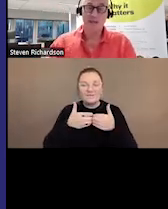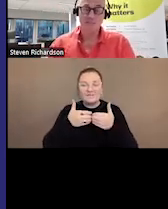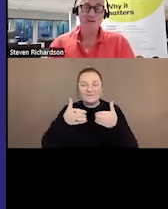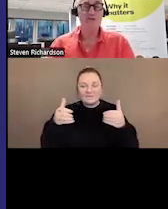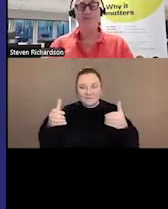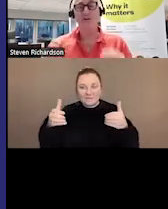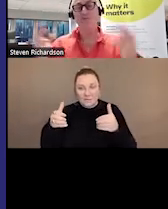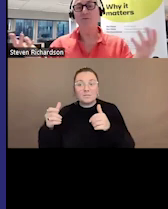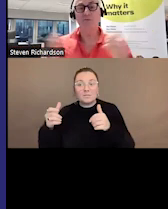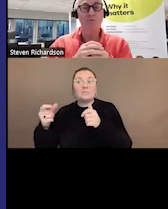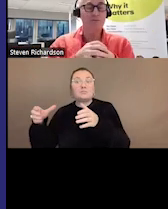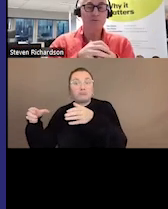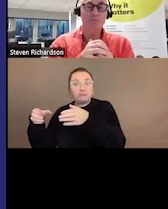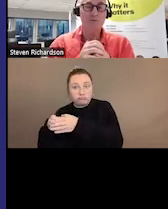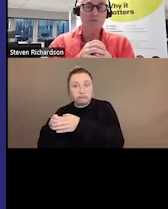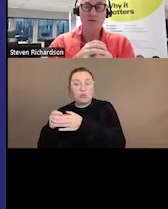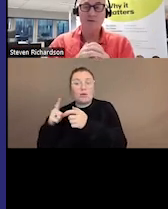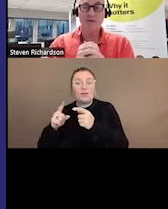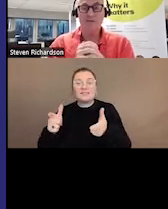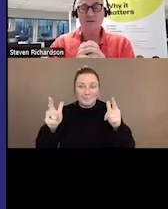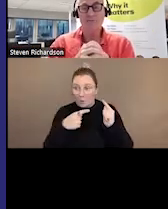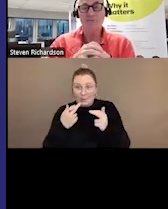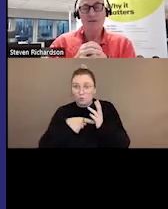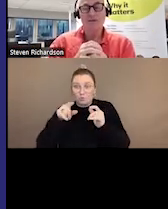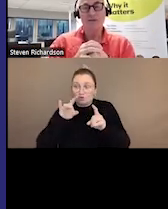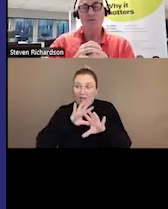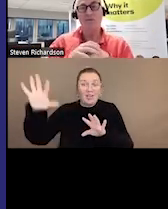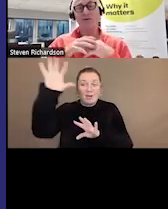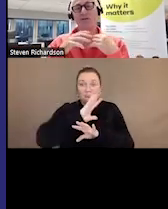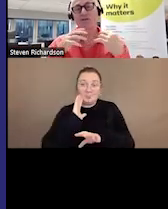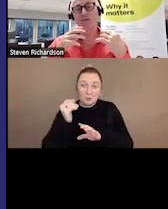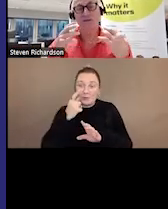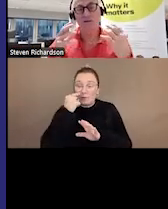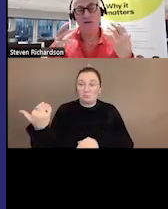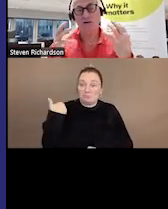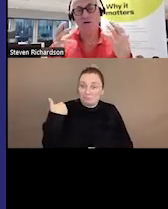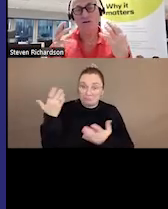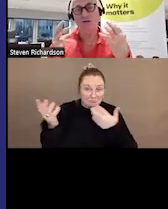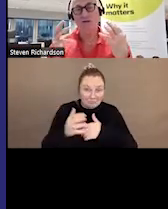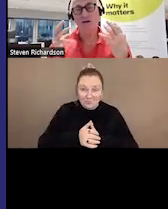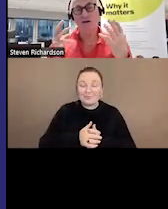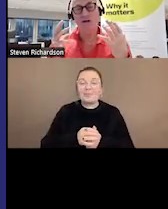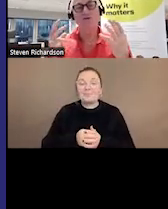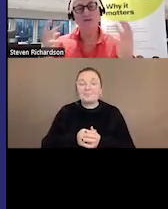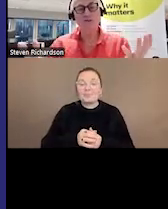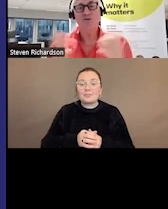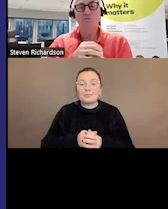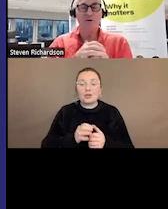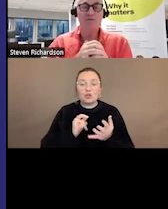State Manager's wherever you may be around the country. So certainly, in addition to whatever